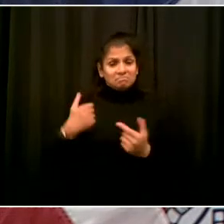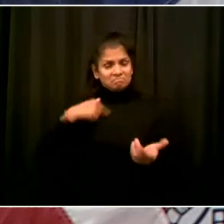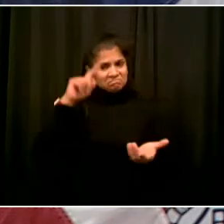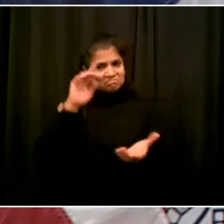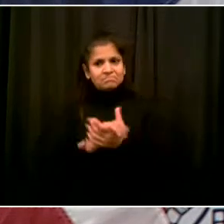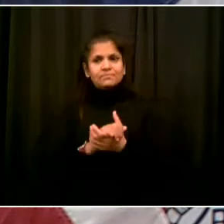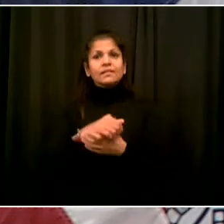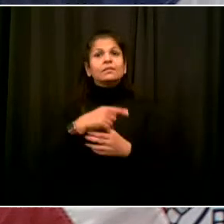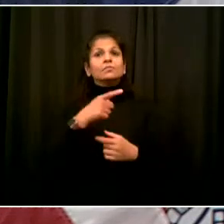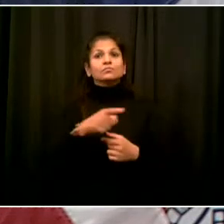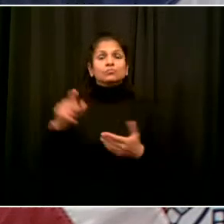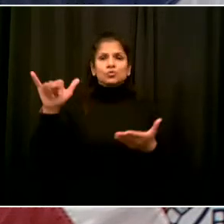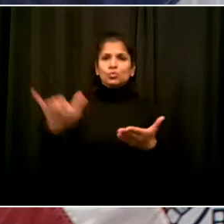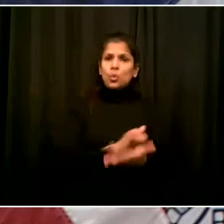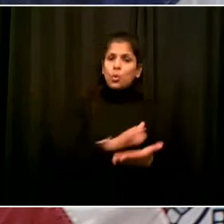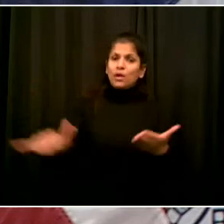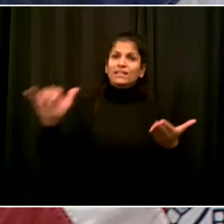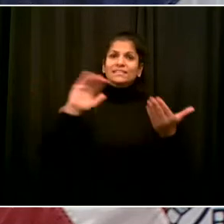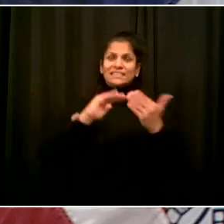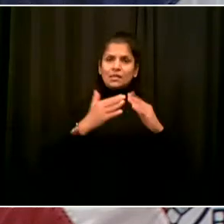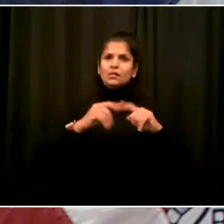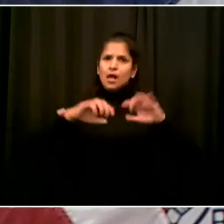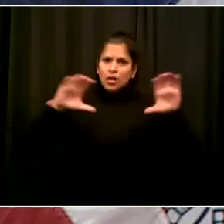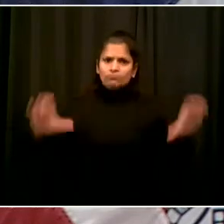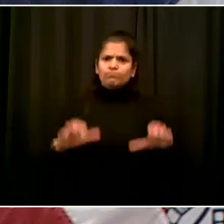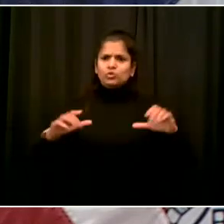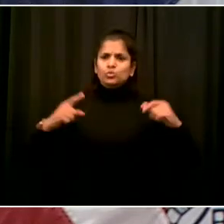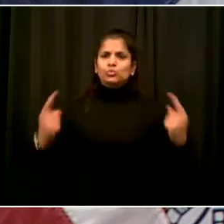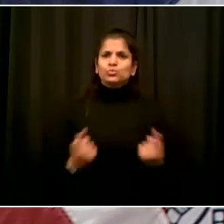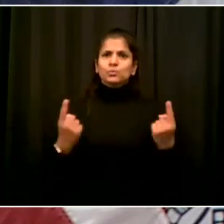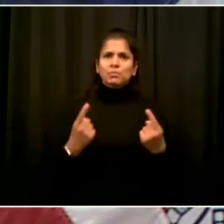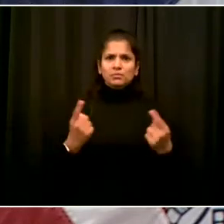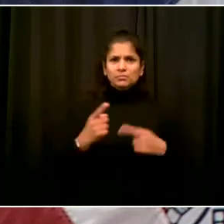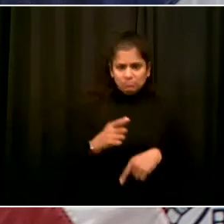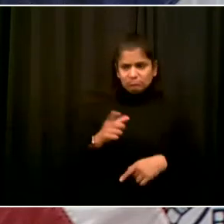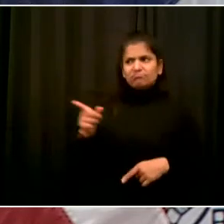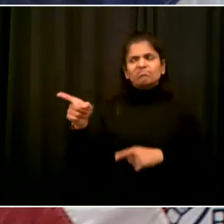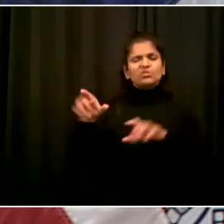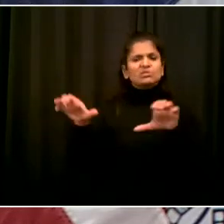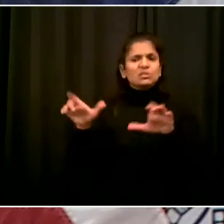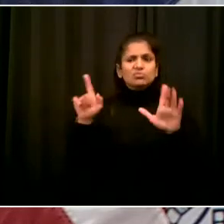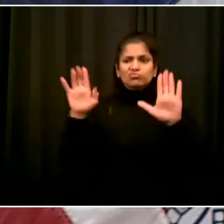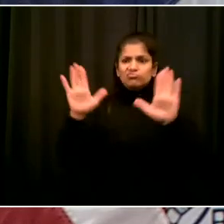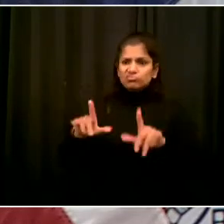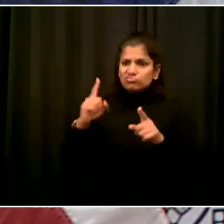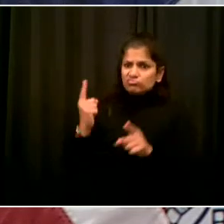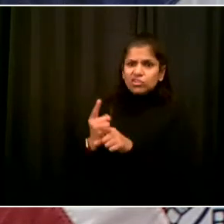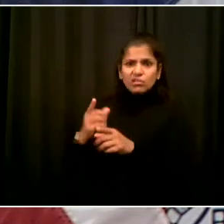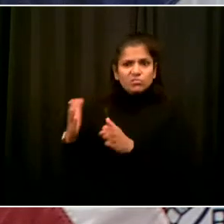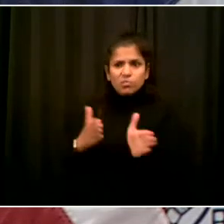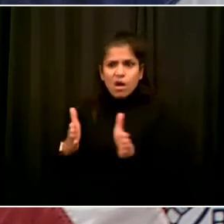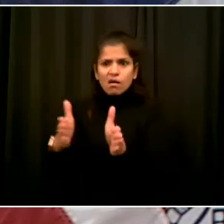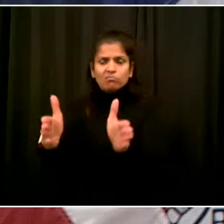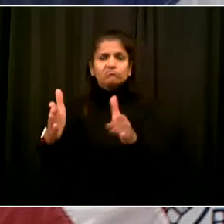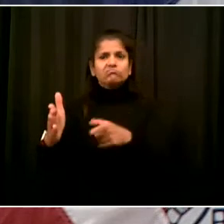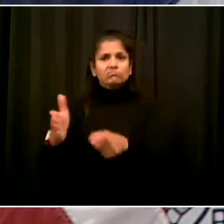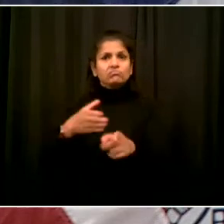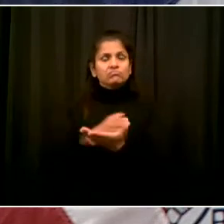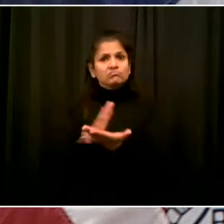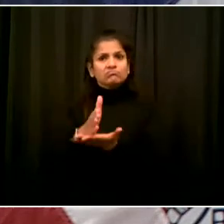BELIEVED THAT WE COULD BE BETTER, BELIEVED WE COULD